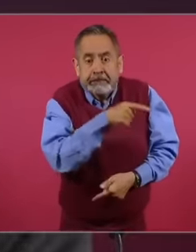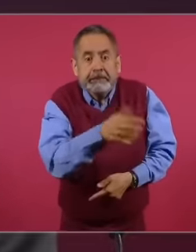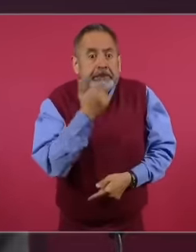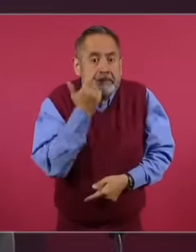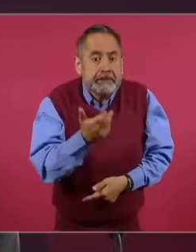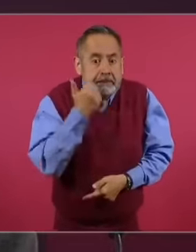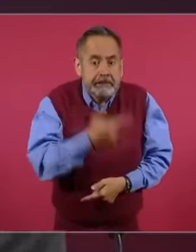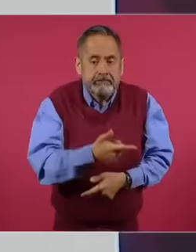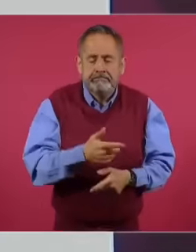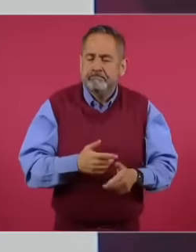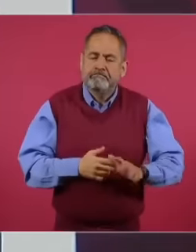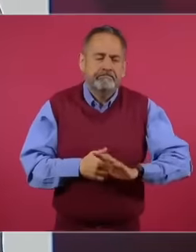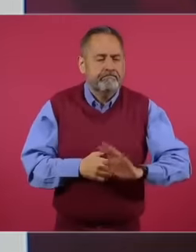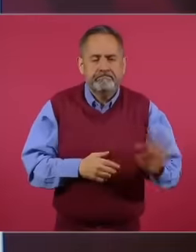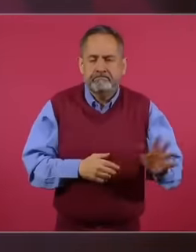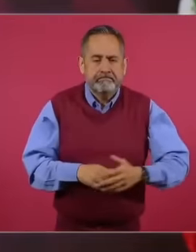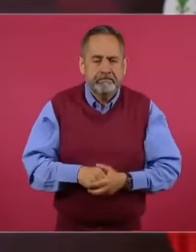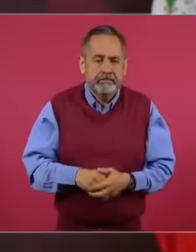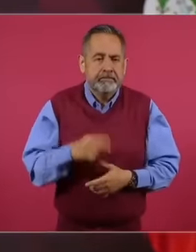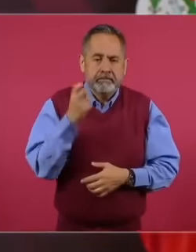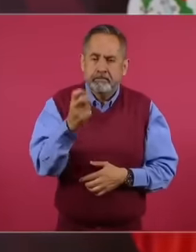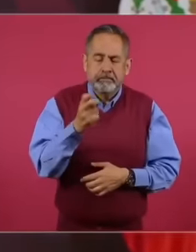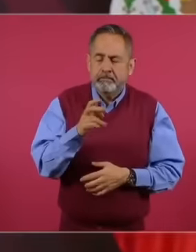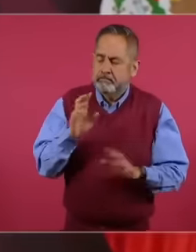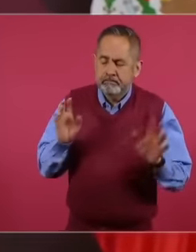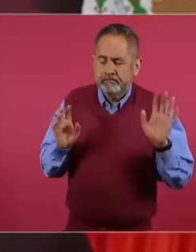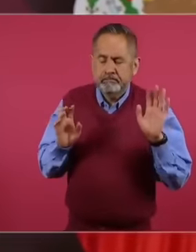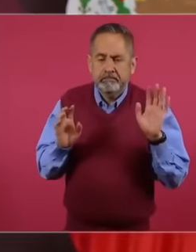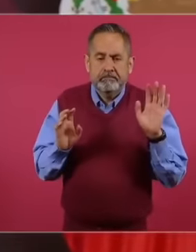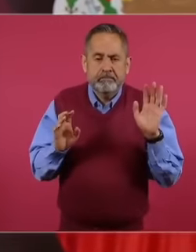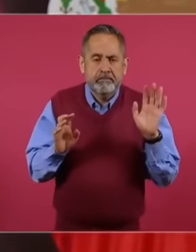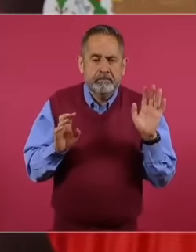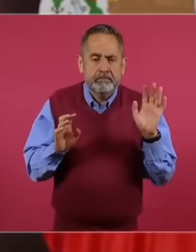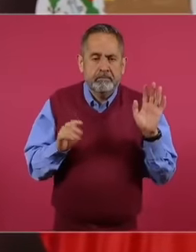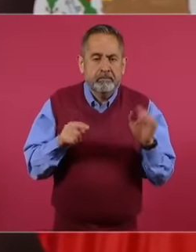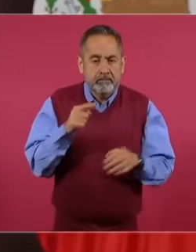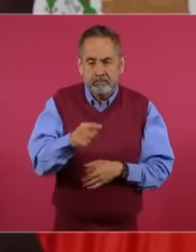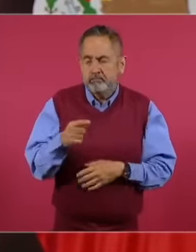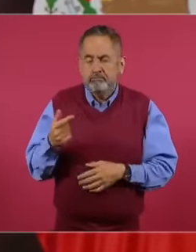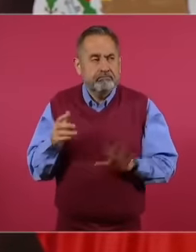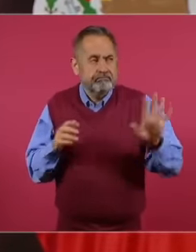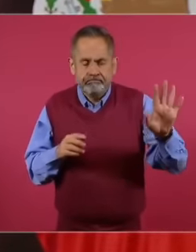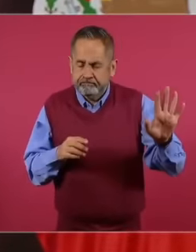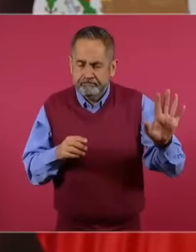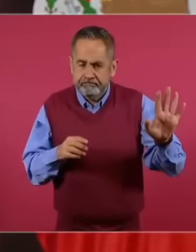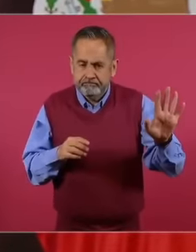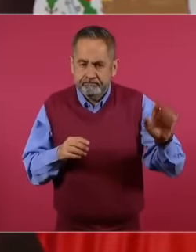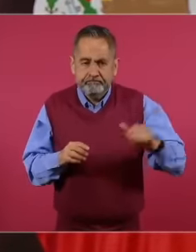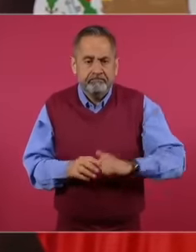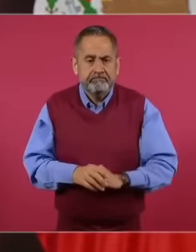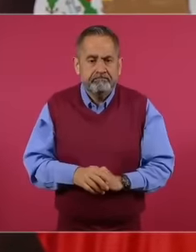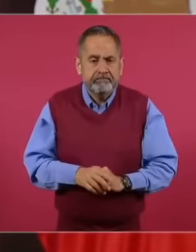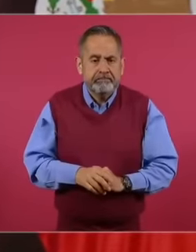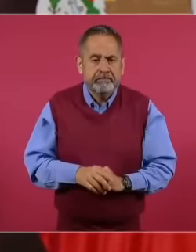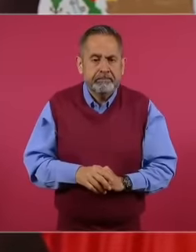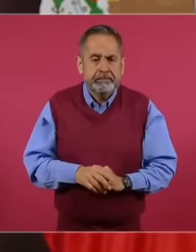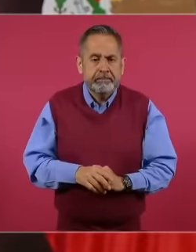these are This